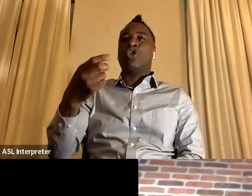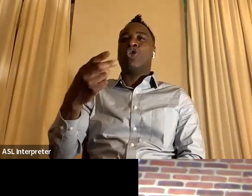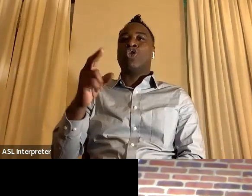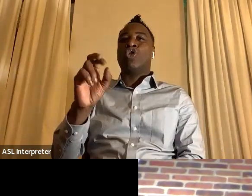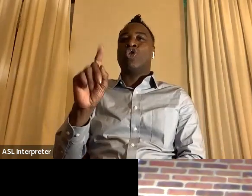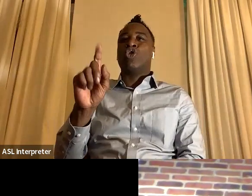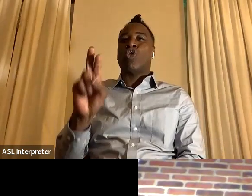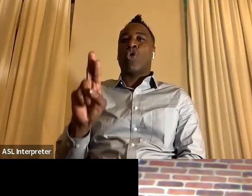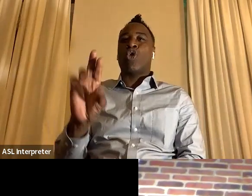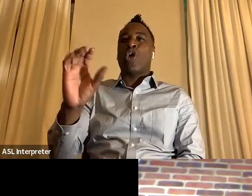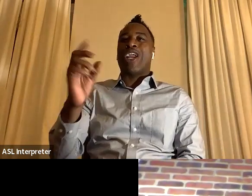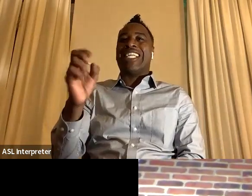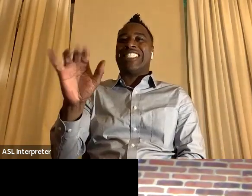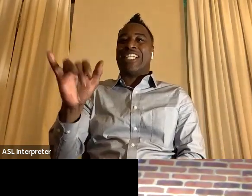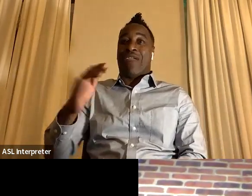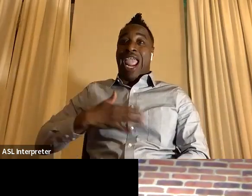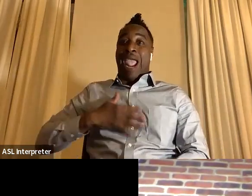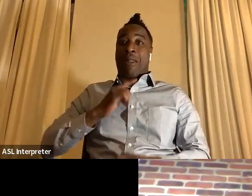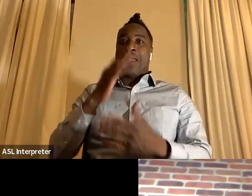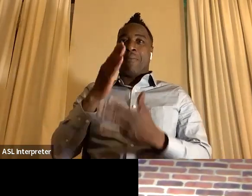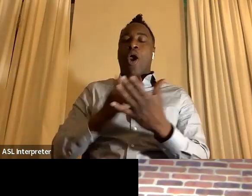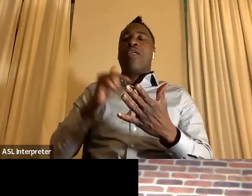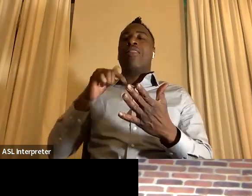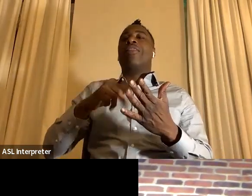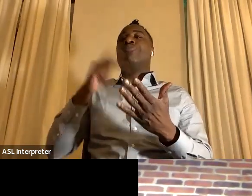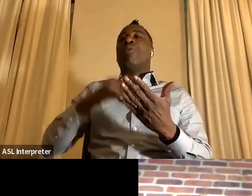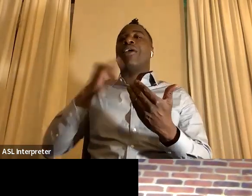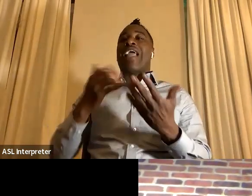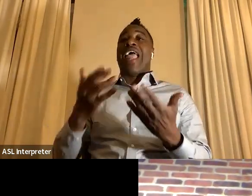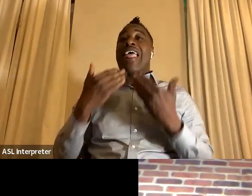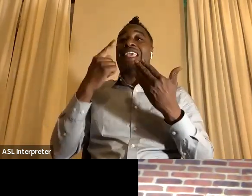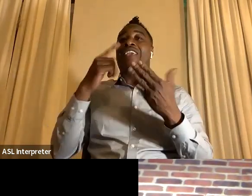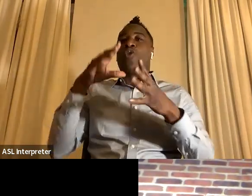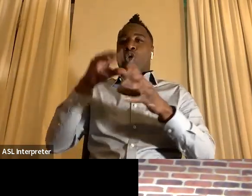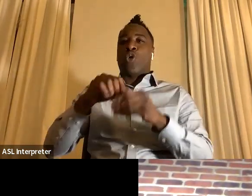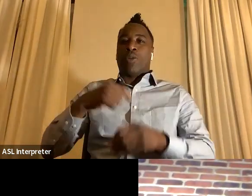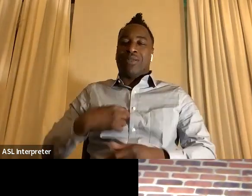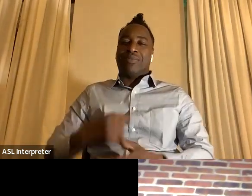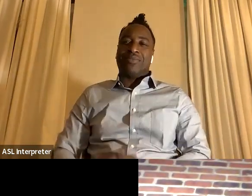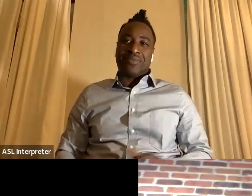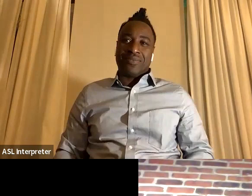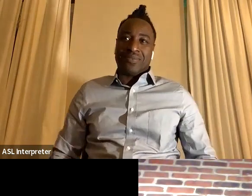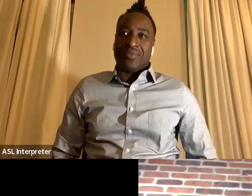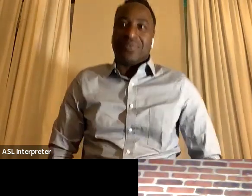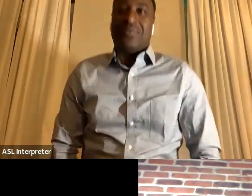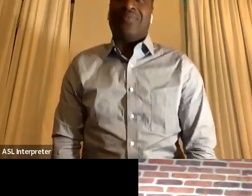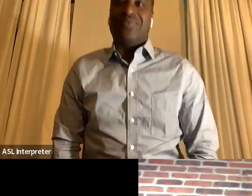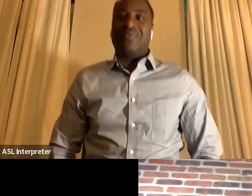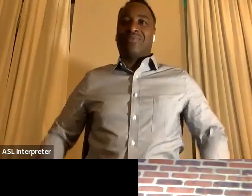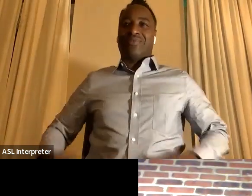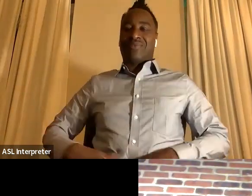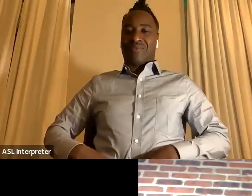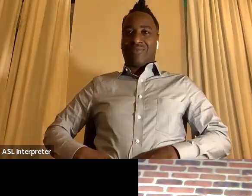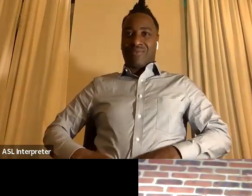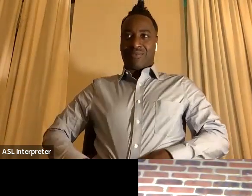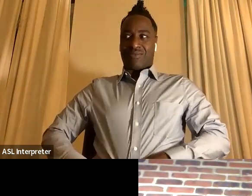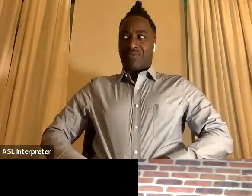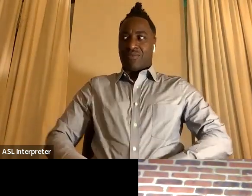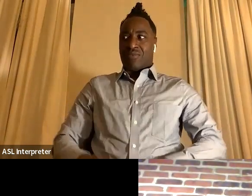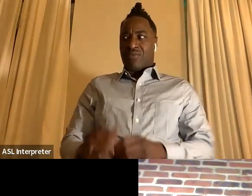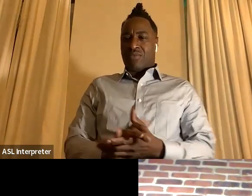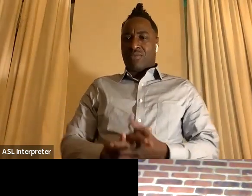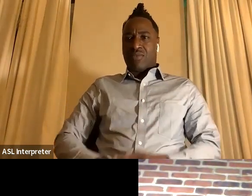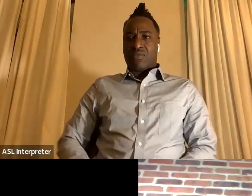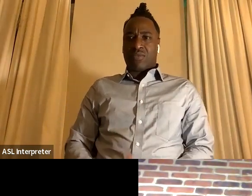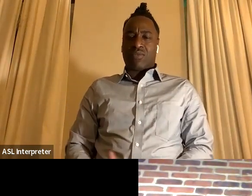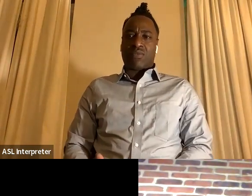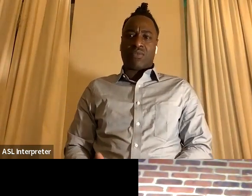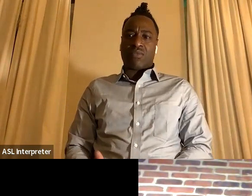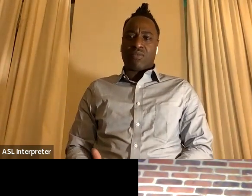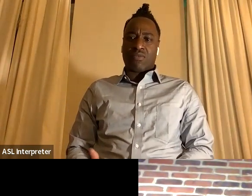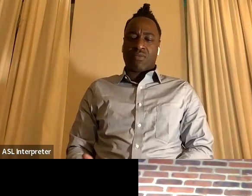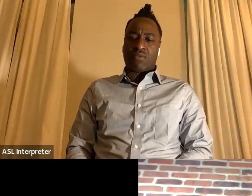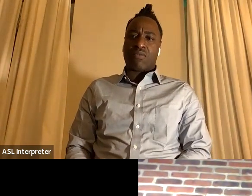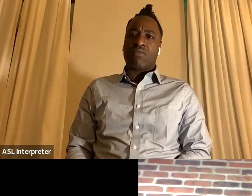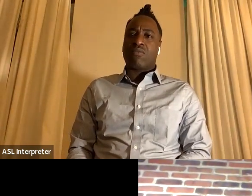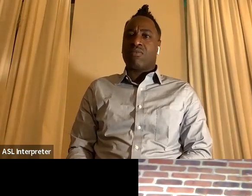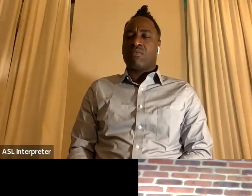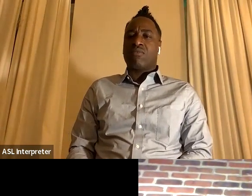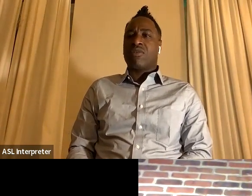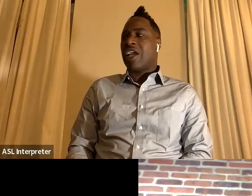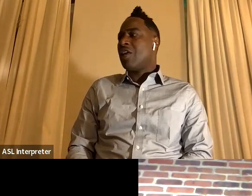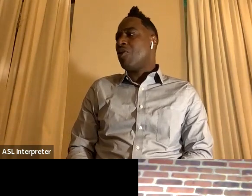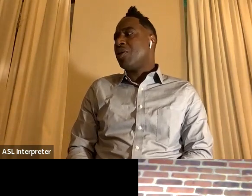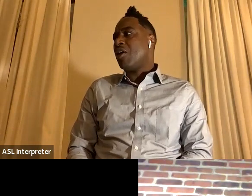to be a part of this project, thanks to you, including me.